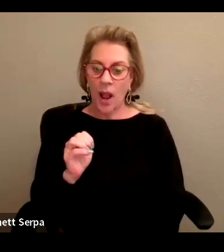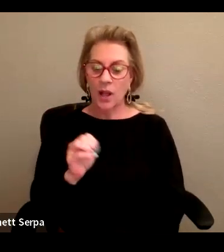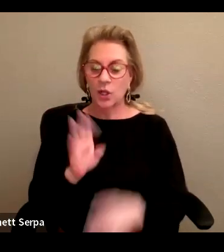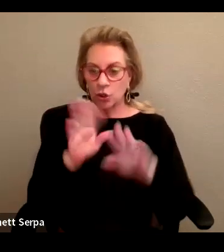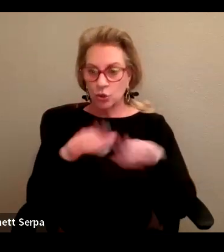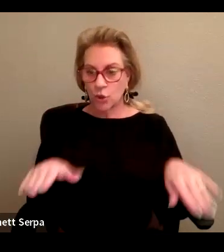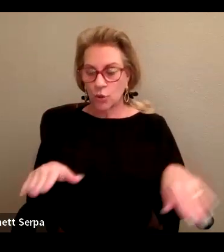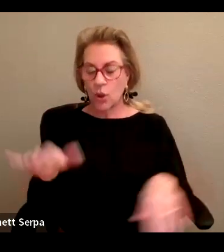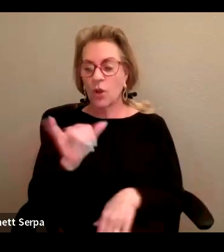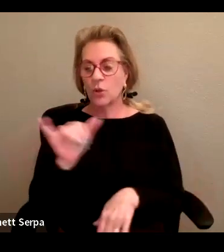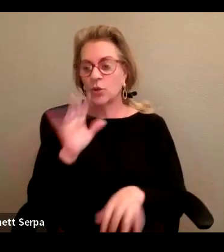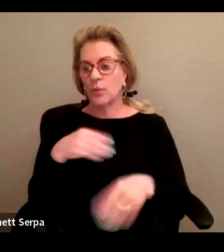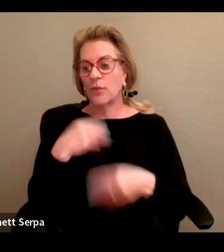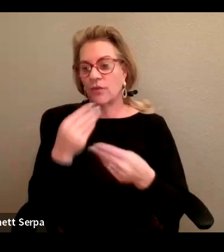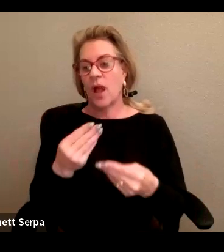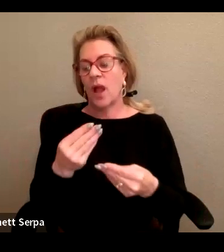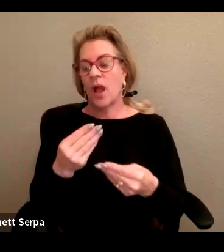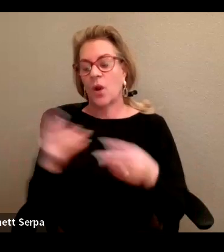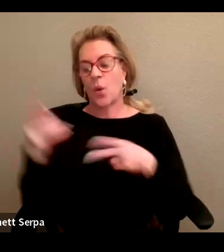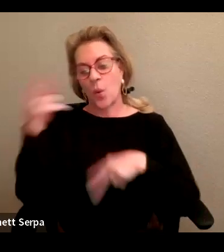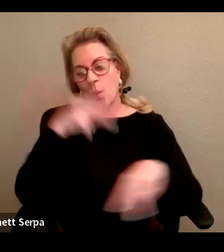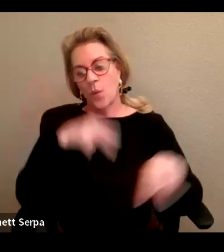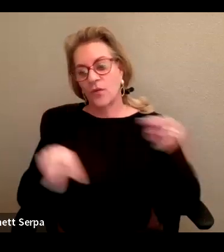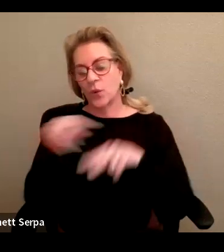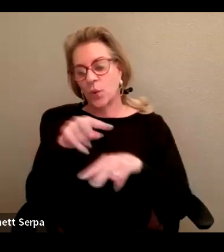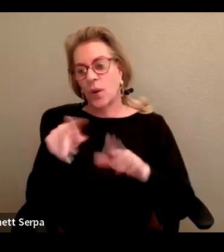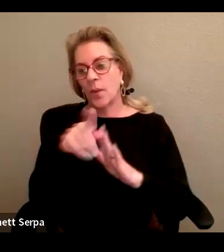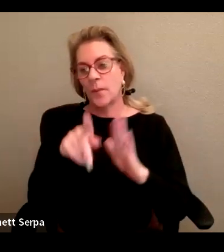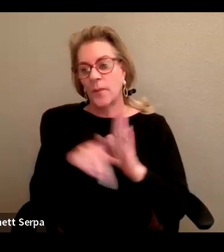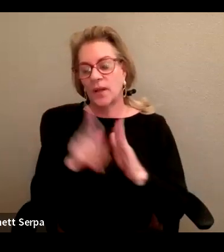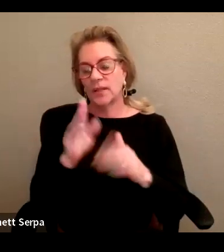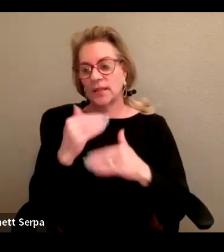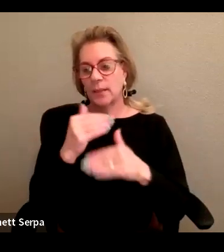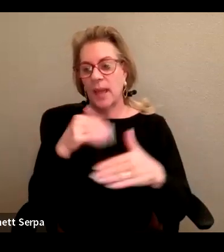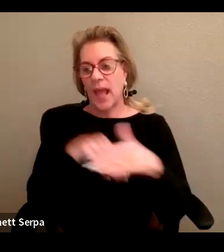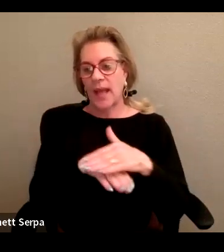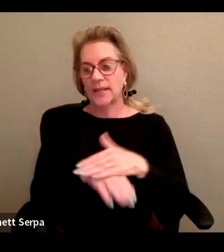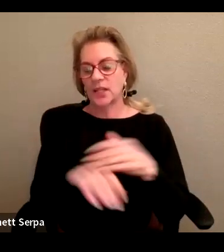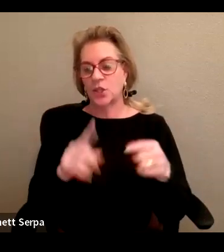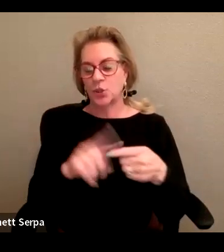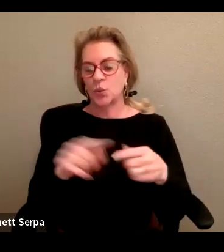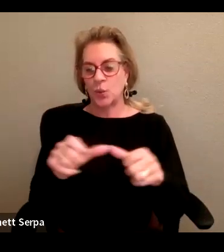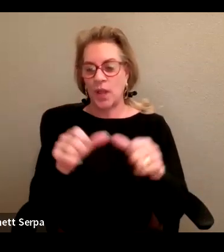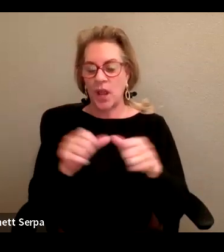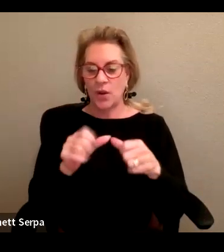provide um an overview of policies limiting access to restricted areas within State Court